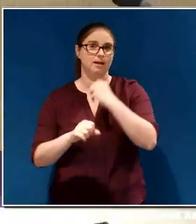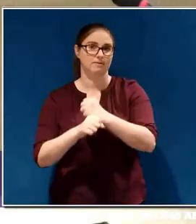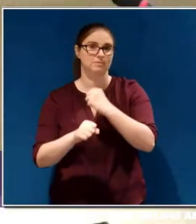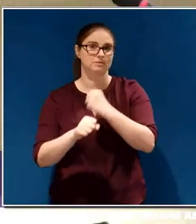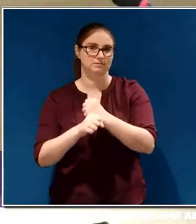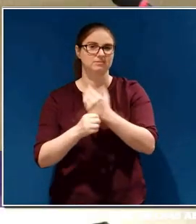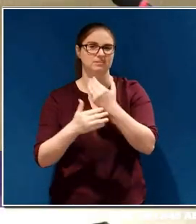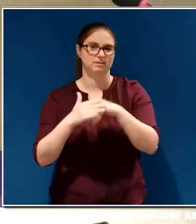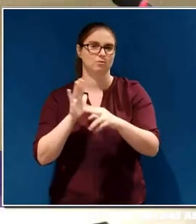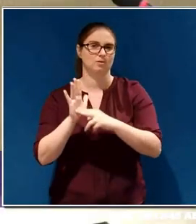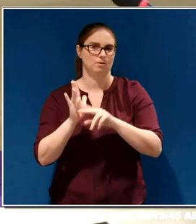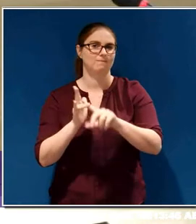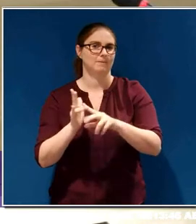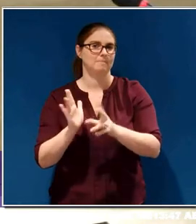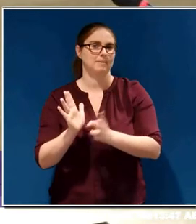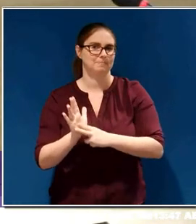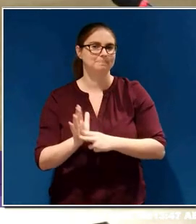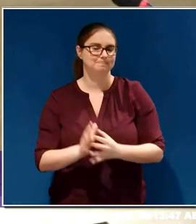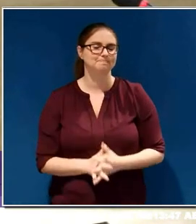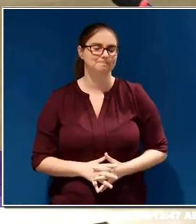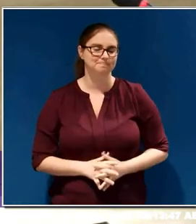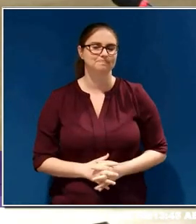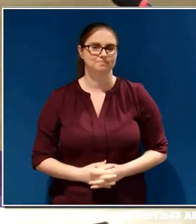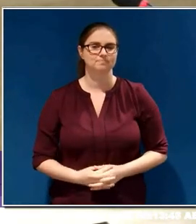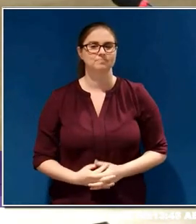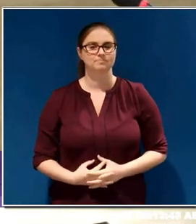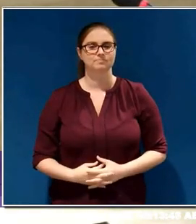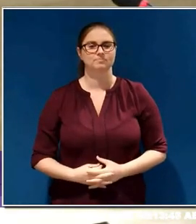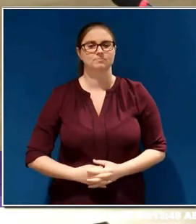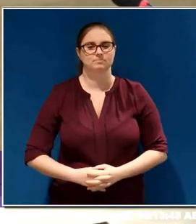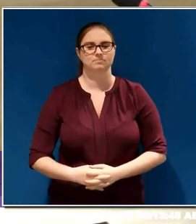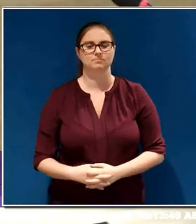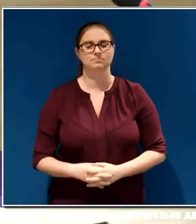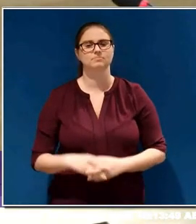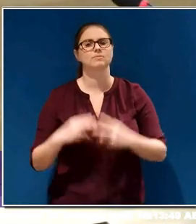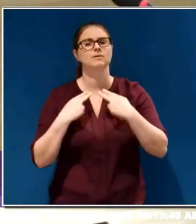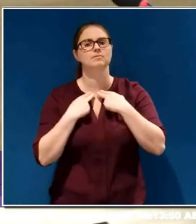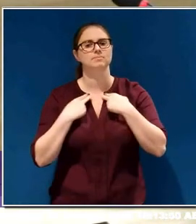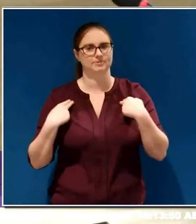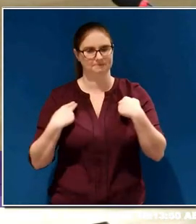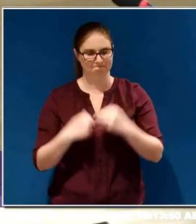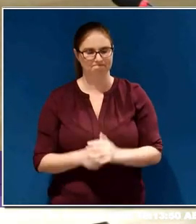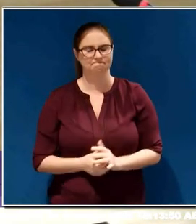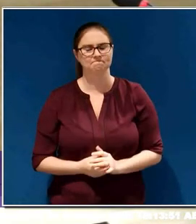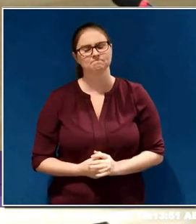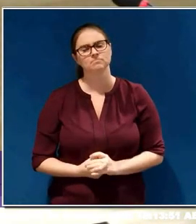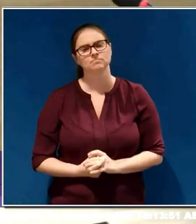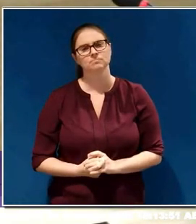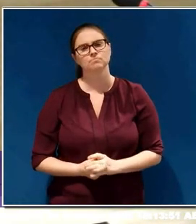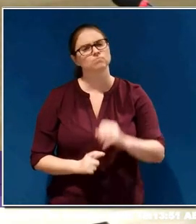In your research over the years, there have been two broad focuses, first